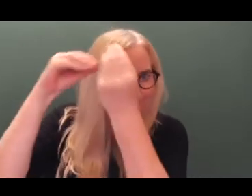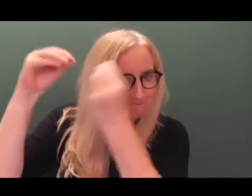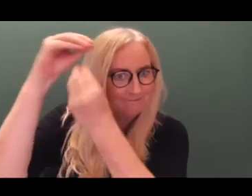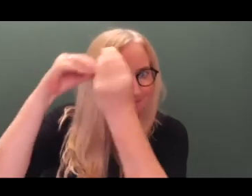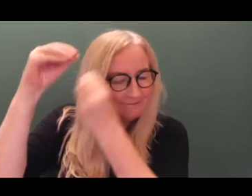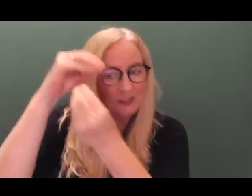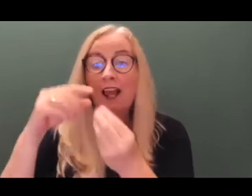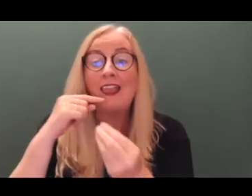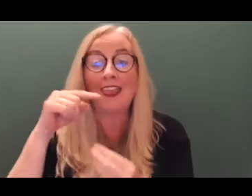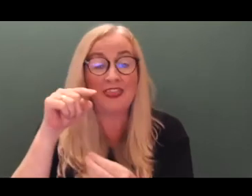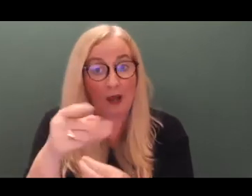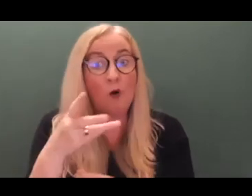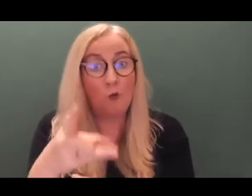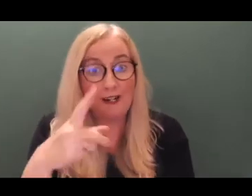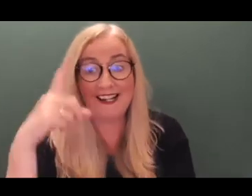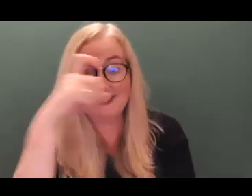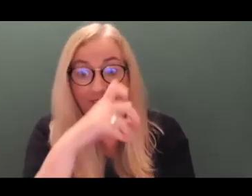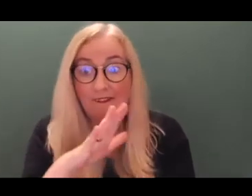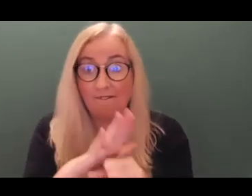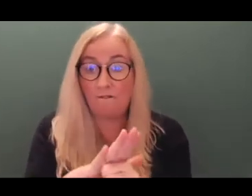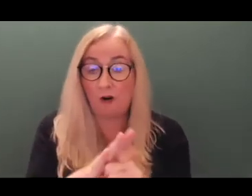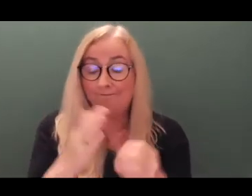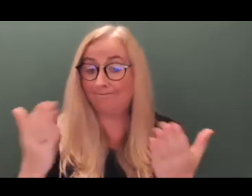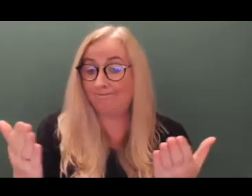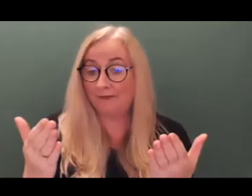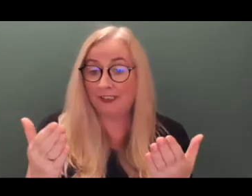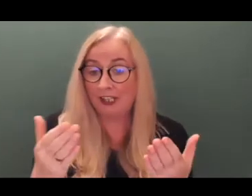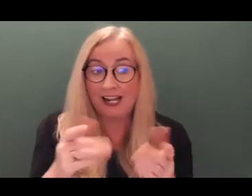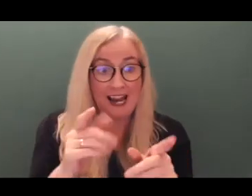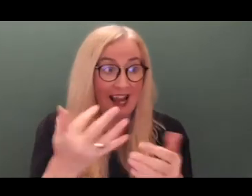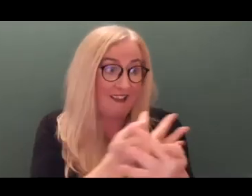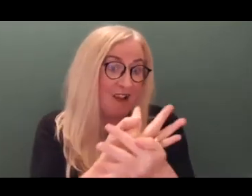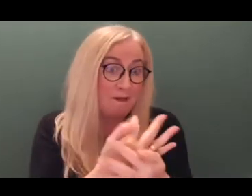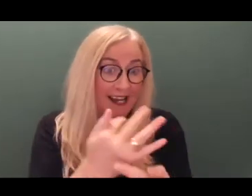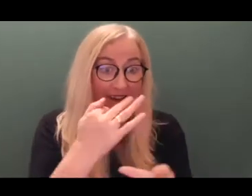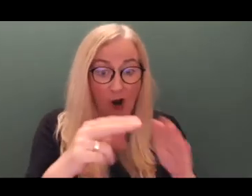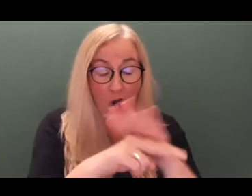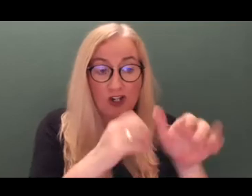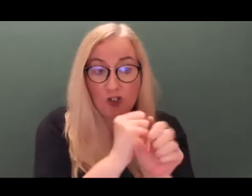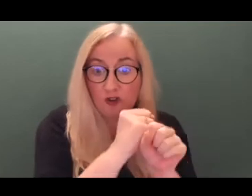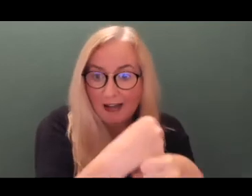be really difficult for stressed families who are maybe looking after, providing support to